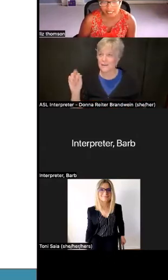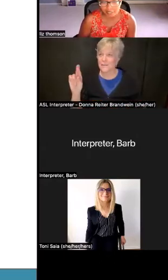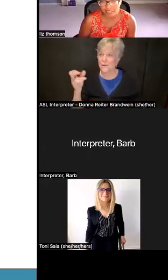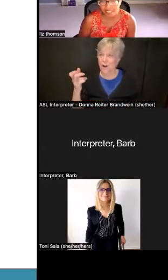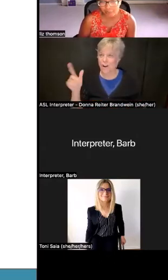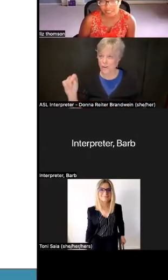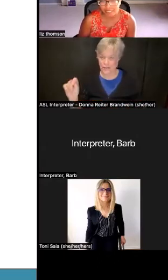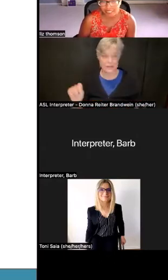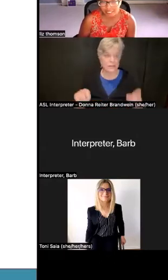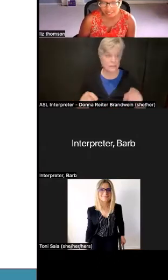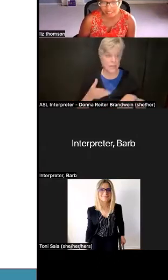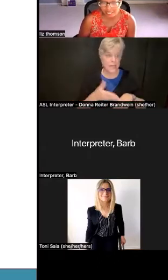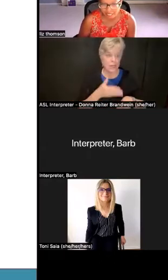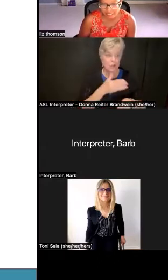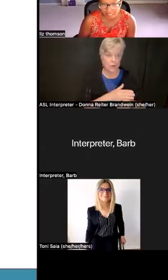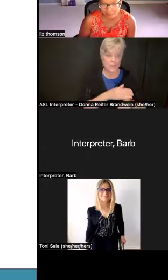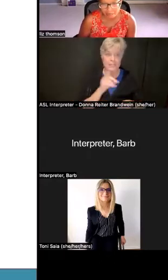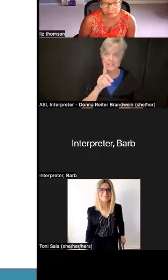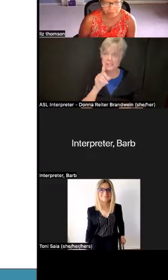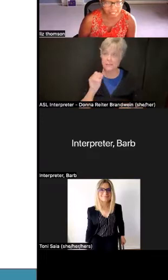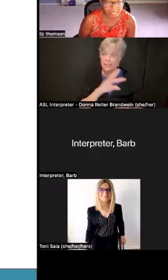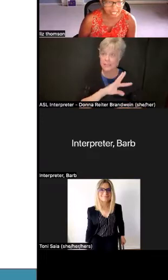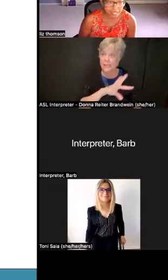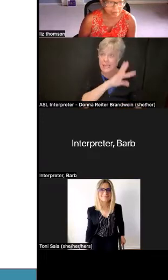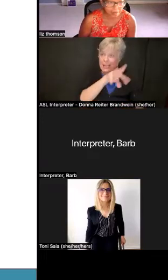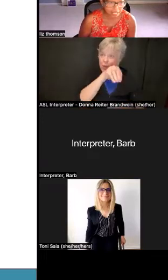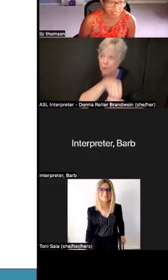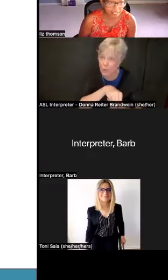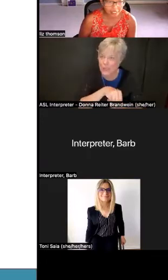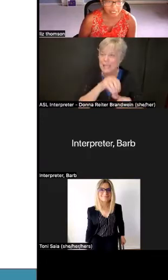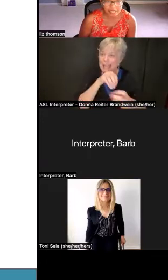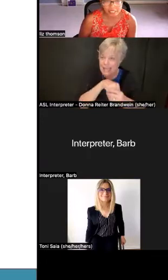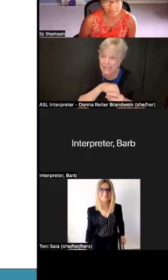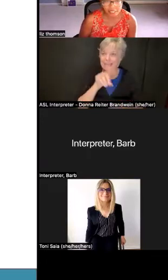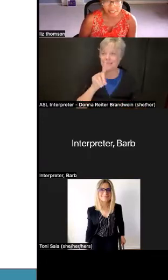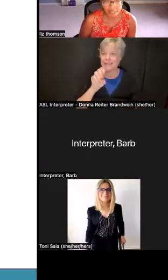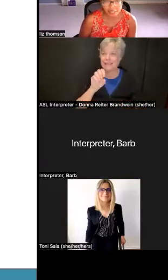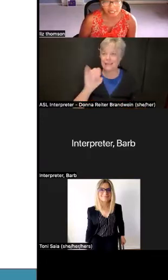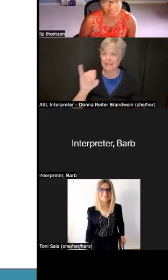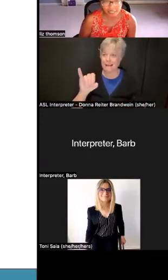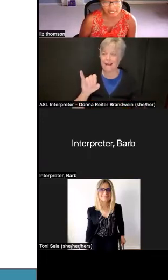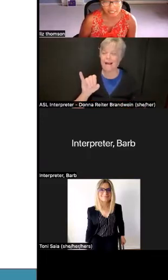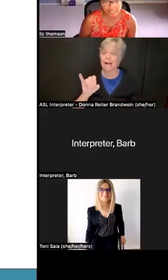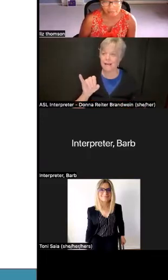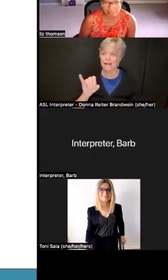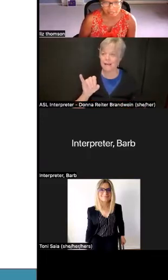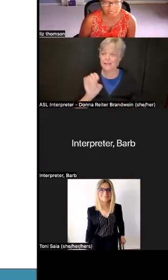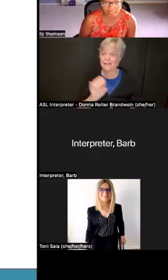diversity, equity, and inclusion landscape and understand that disability culture is accessibility